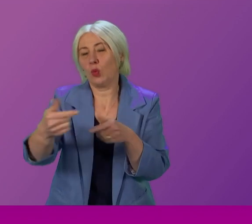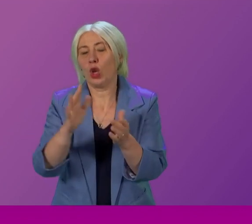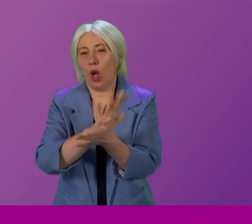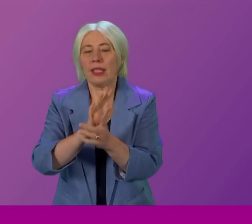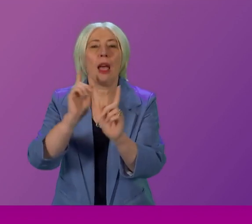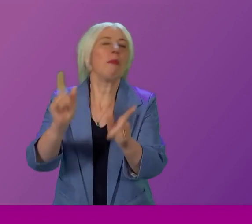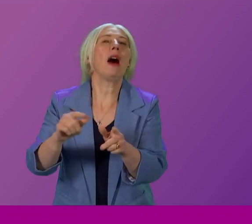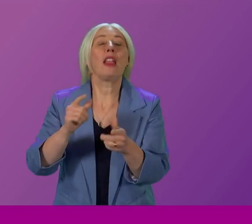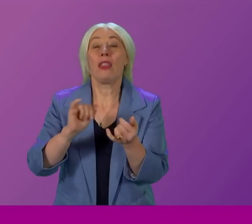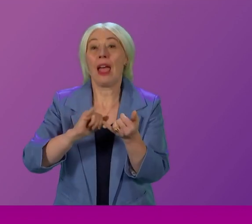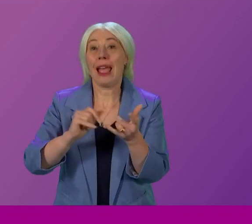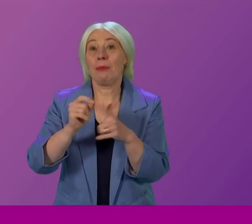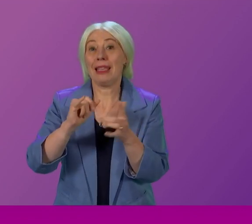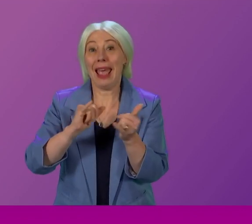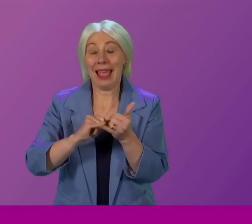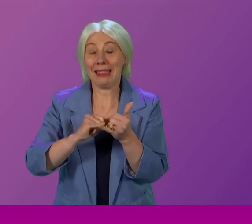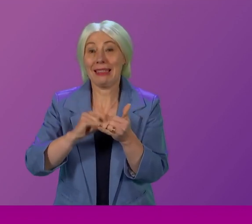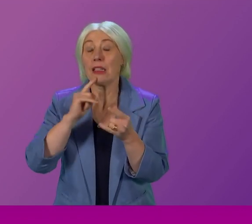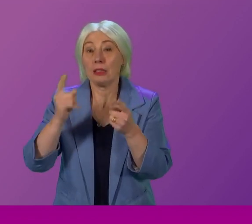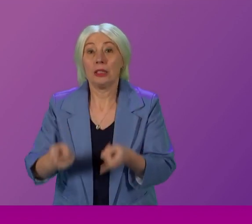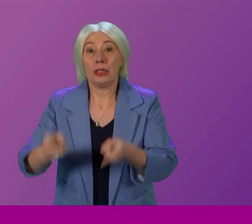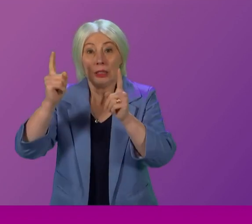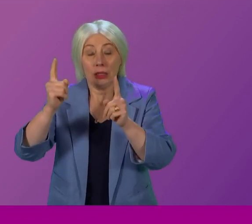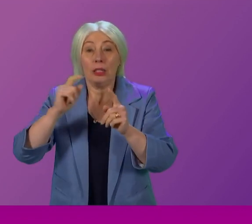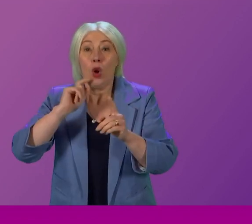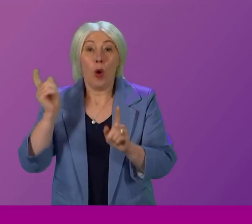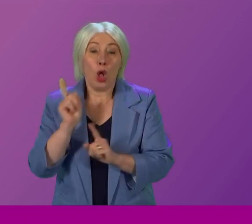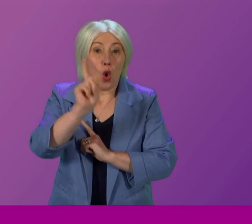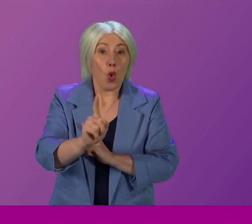the Scottish Prison Service, Teresa Medhurst, will attend a meeting of the Criminal Justice